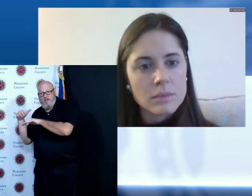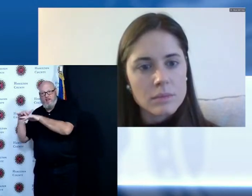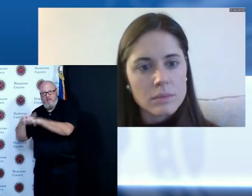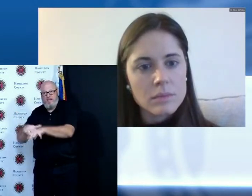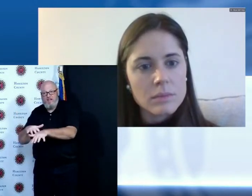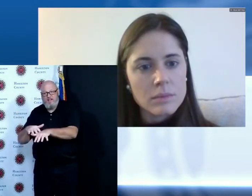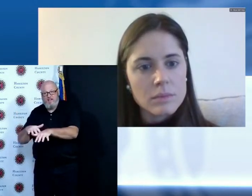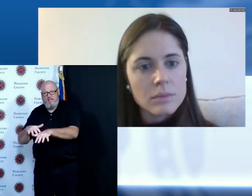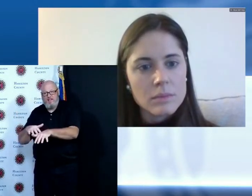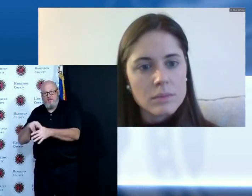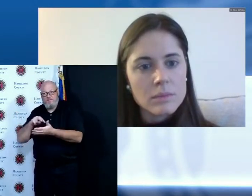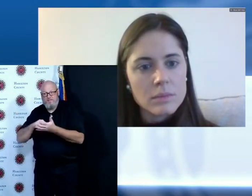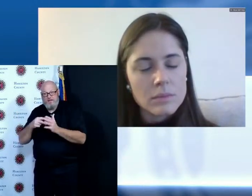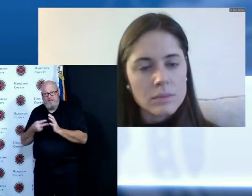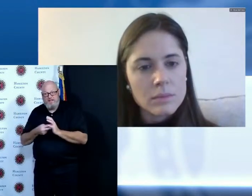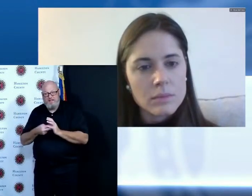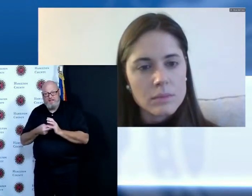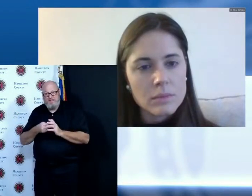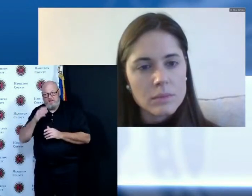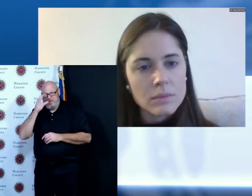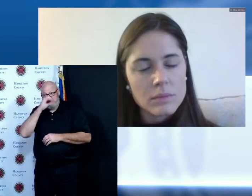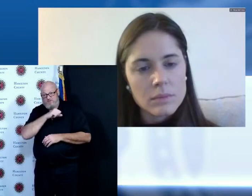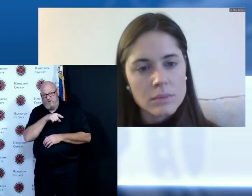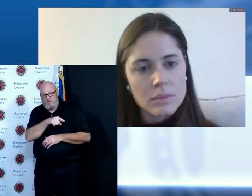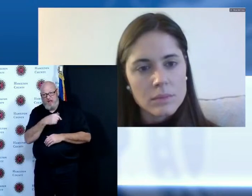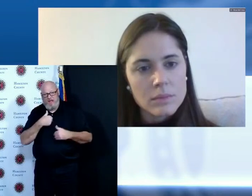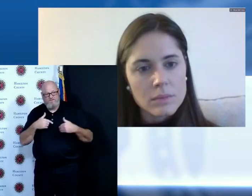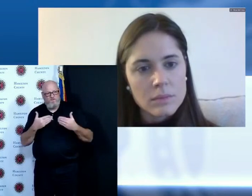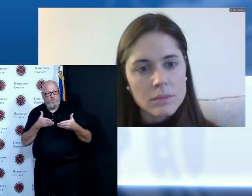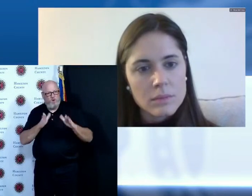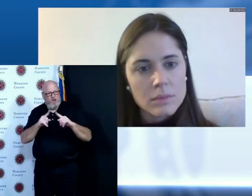and while there is some speculation that there may be a need for a booster in the in the future